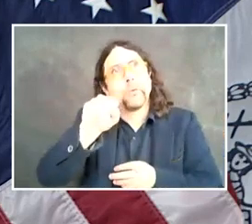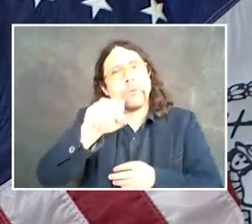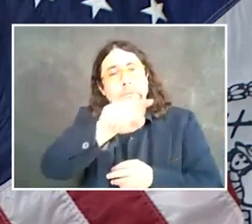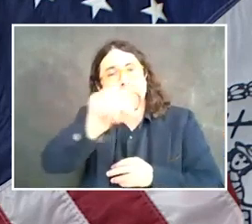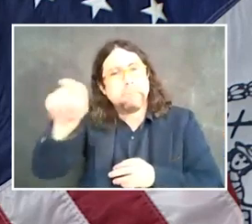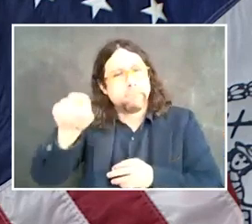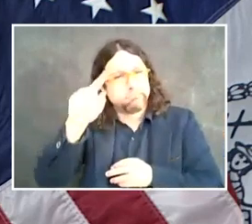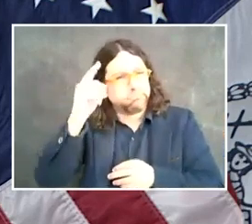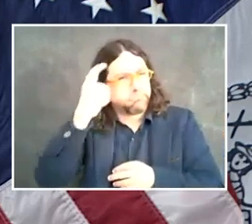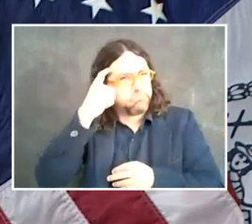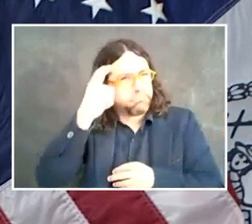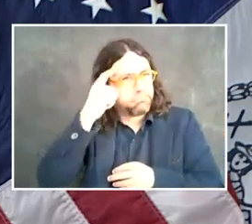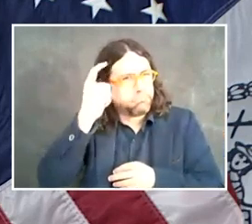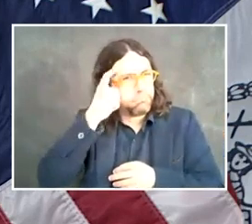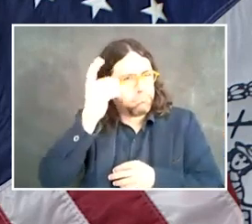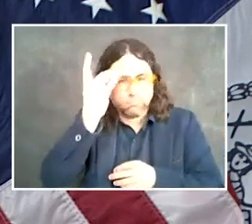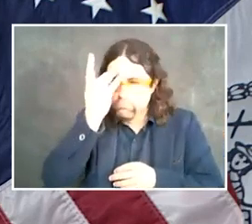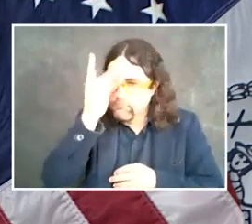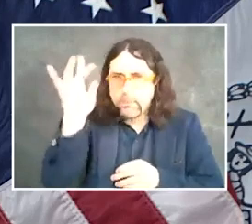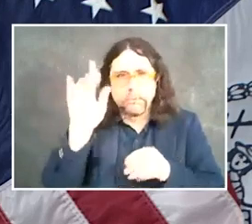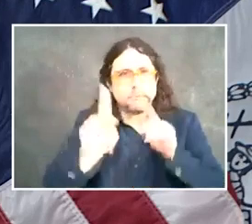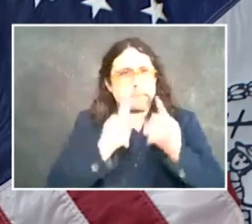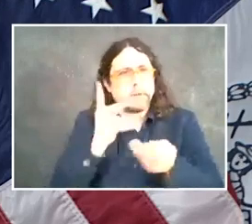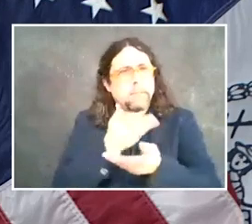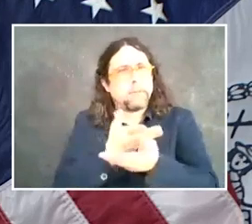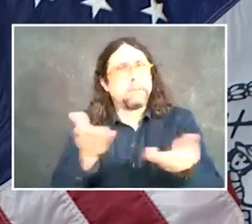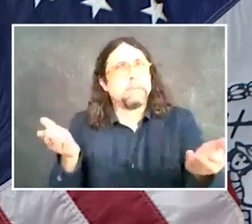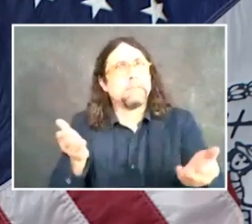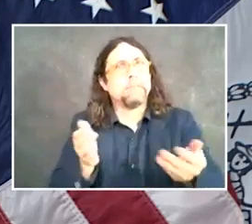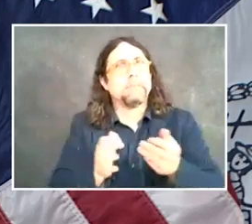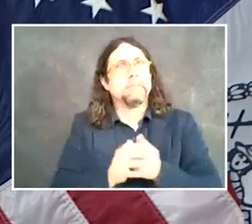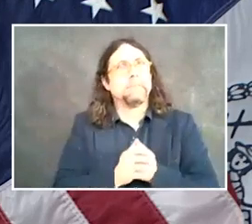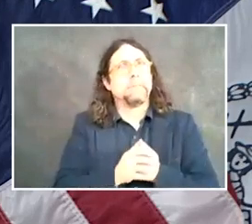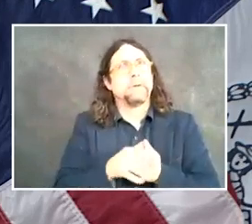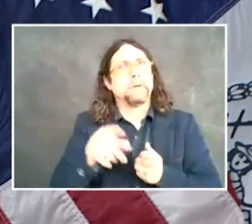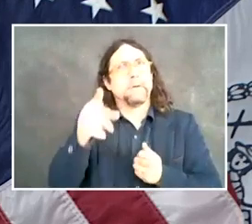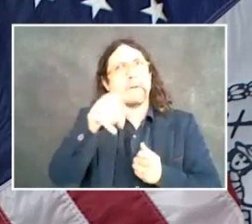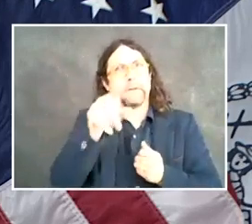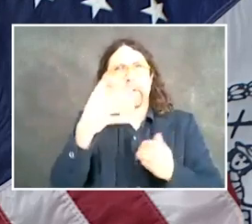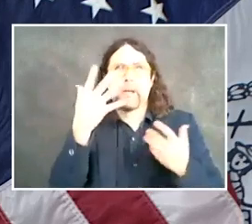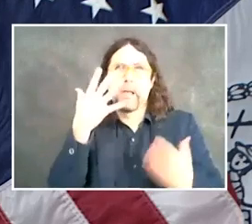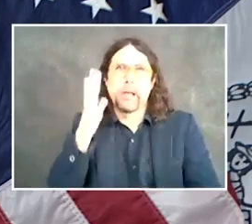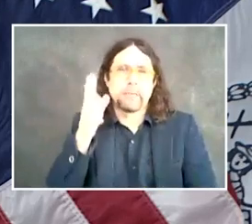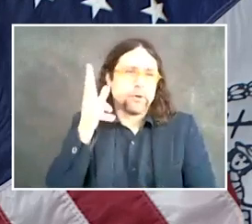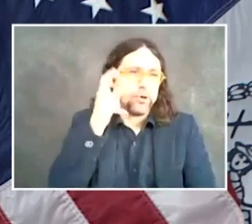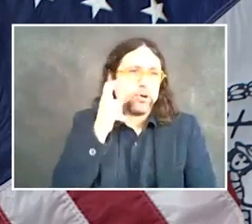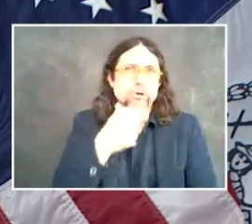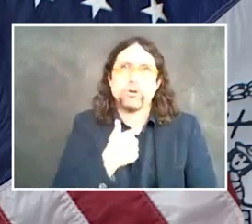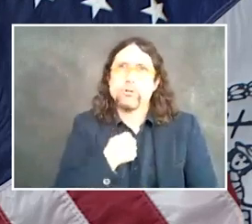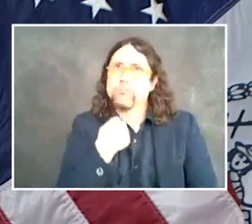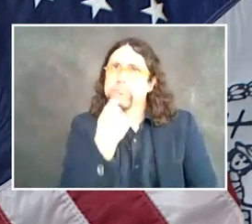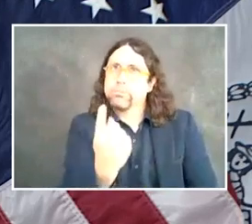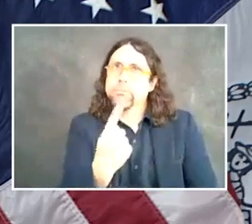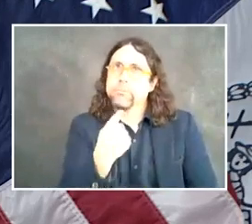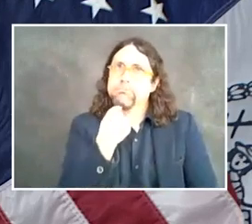GATHER FROM ALL RELIGIOUS COMMUNITIES. IN THEIR HOUSES OF WORSHIP.